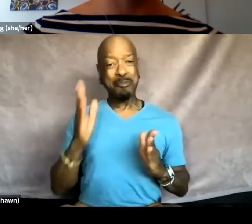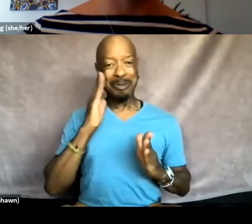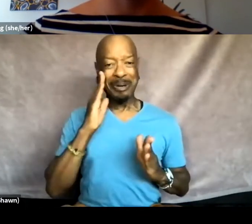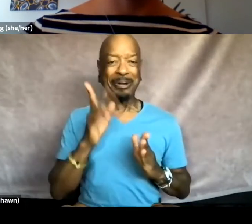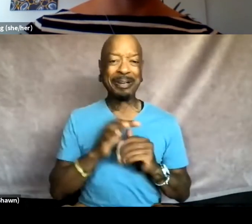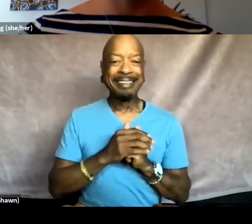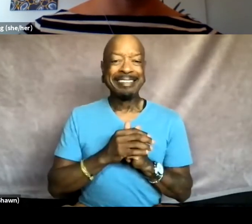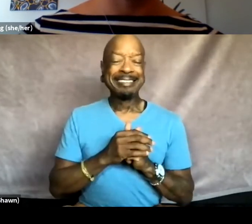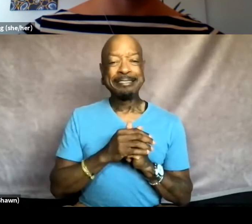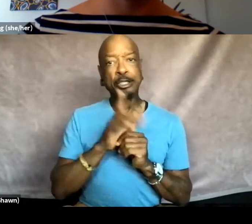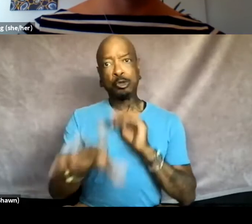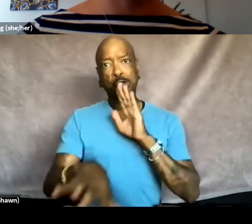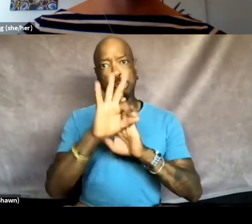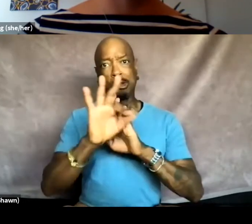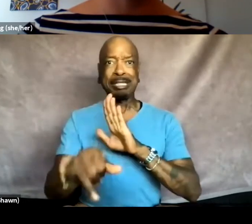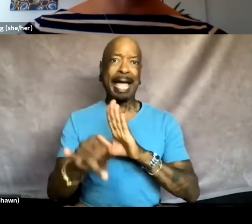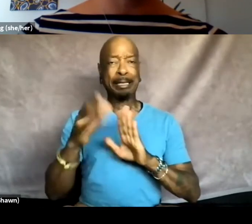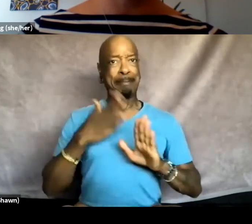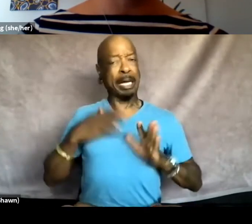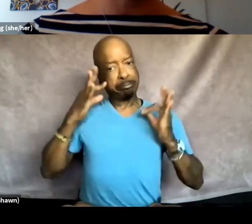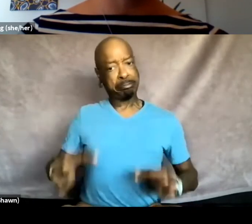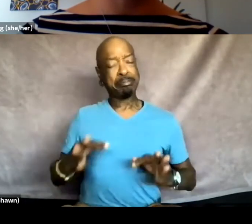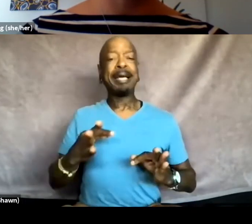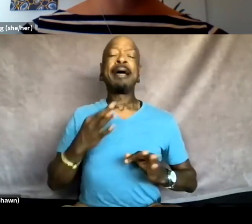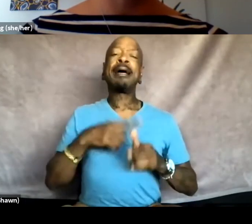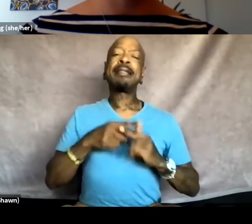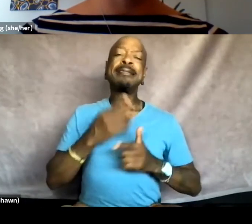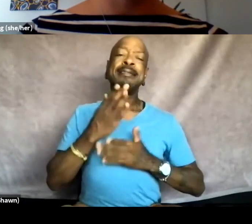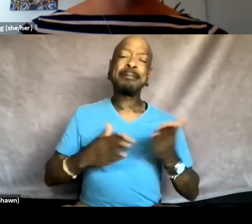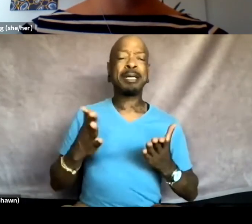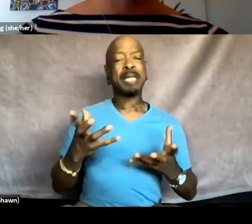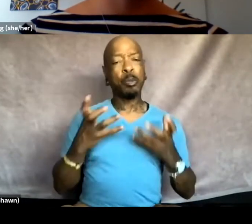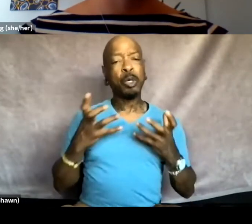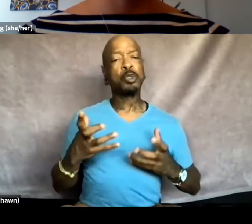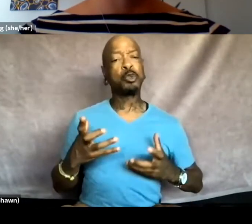choose that but then, sometimes I want to be sad so I'm let me find the saddest song